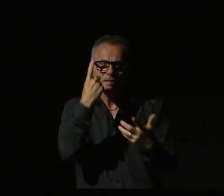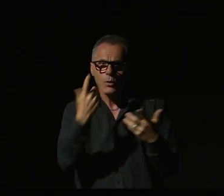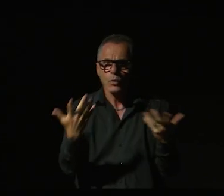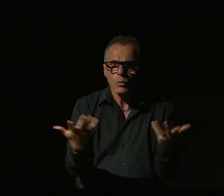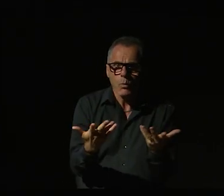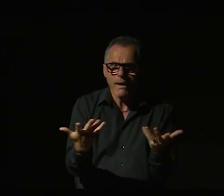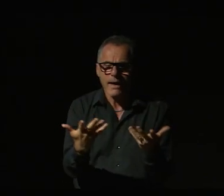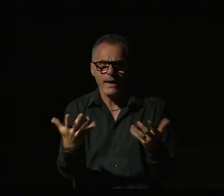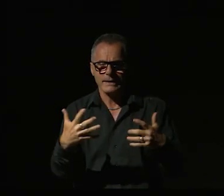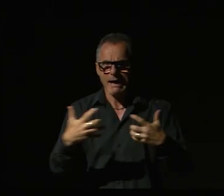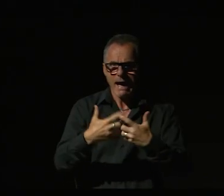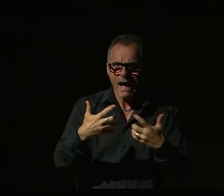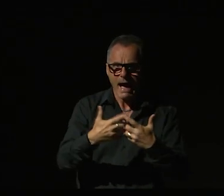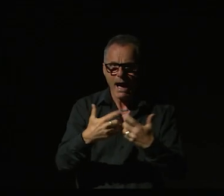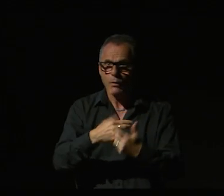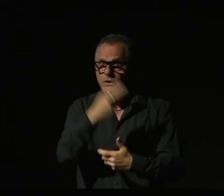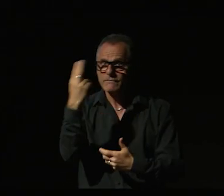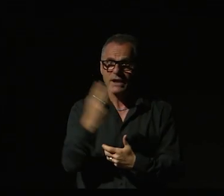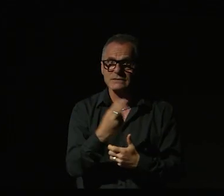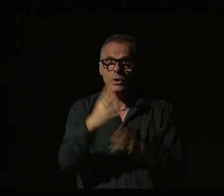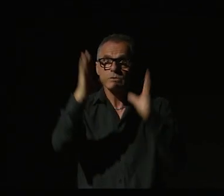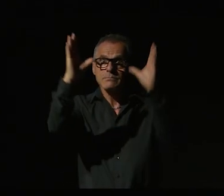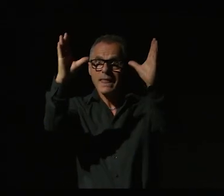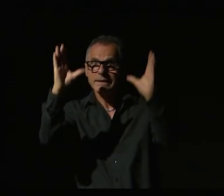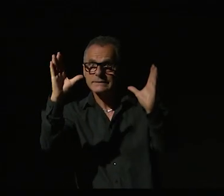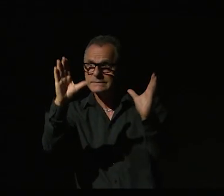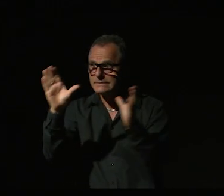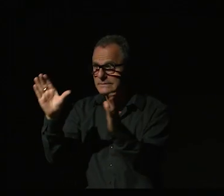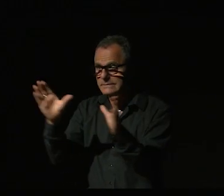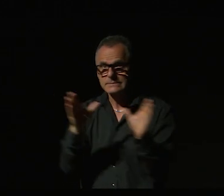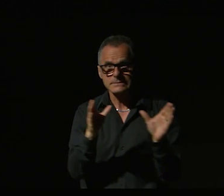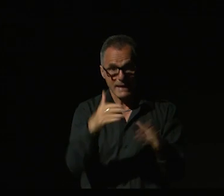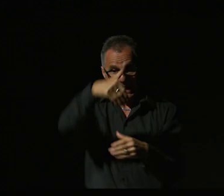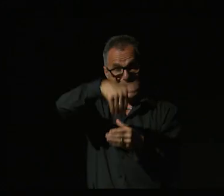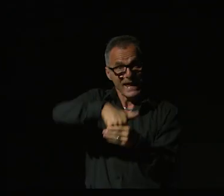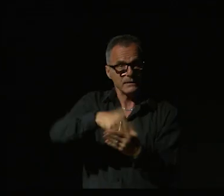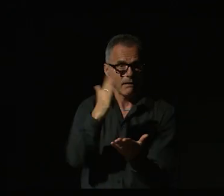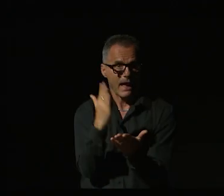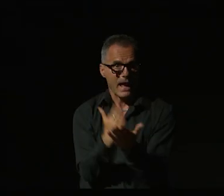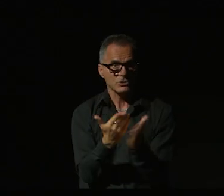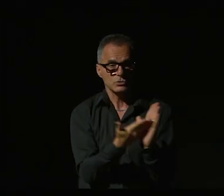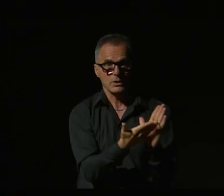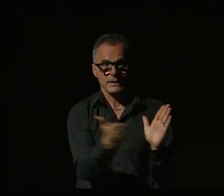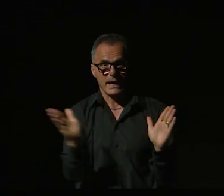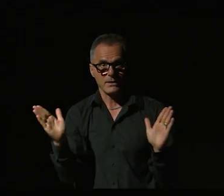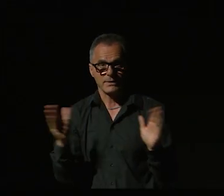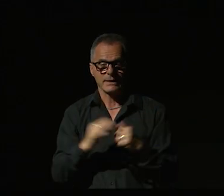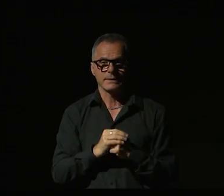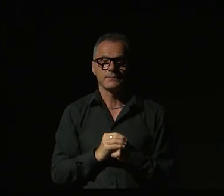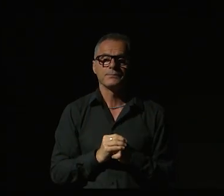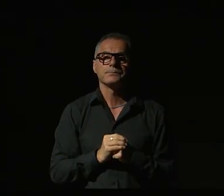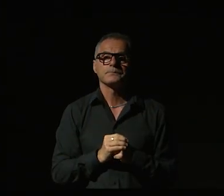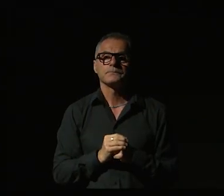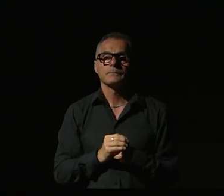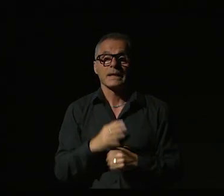the painted frescoes would've been placed in the gallery itself. The space, the Gallery in the Farnese Palace,